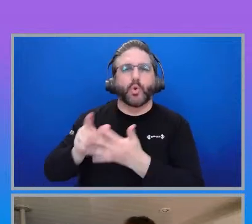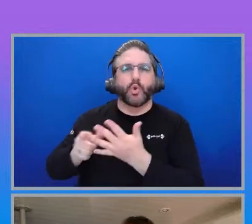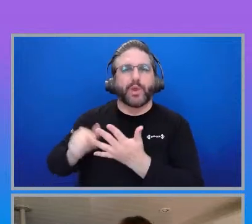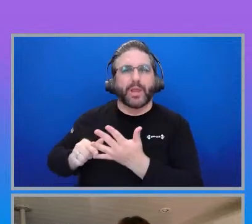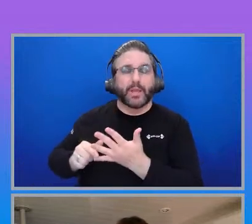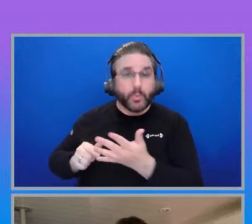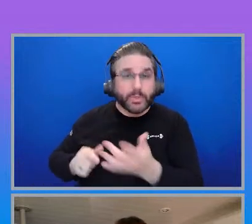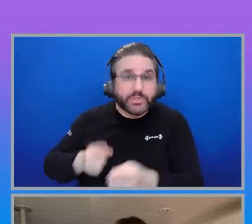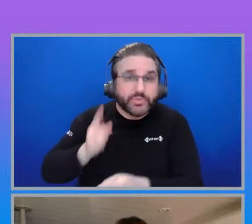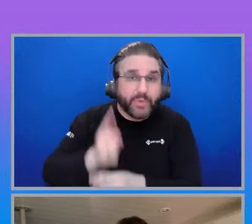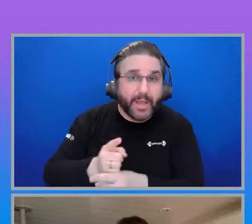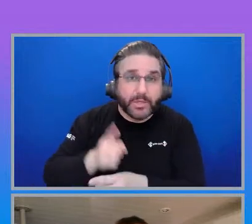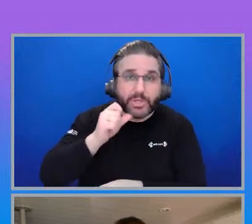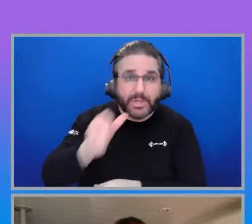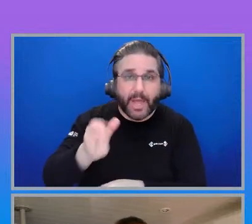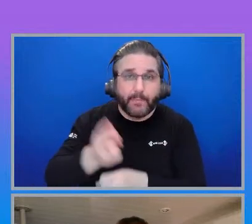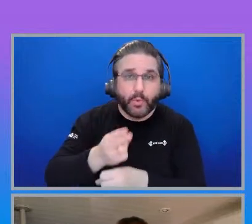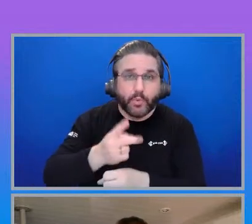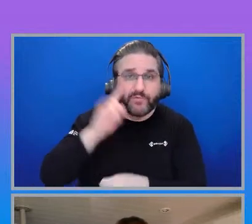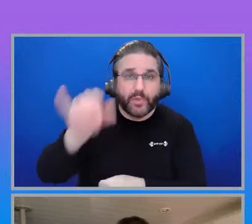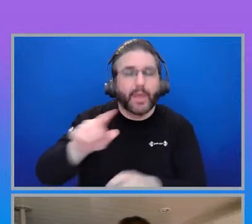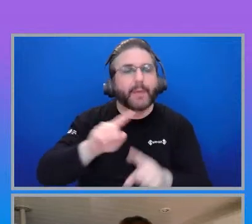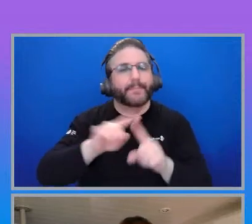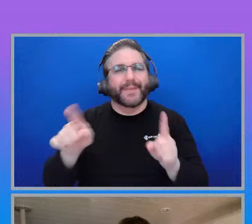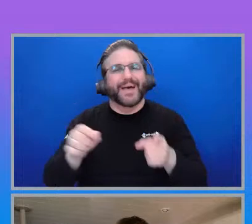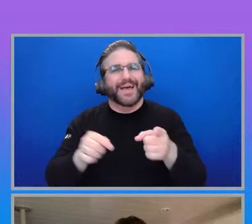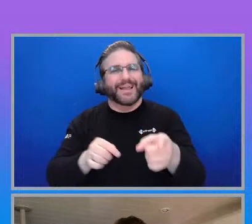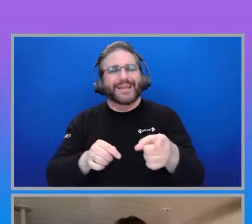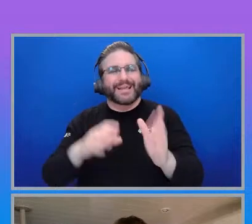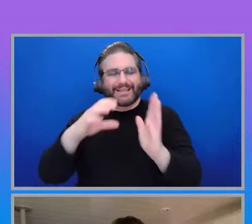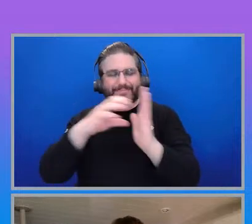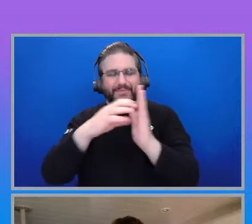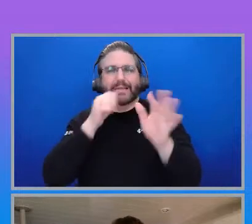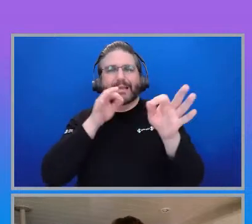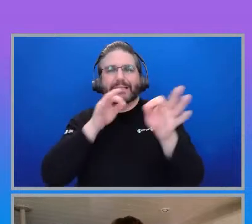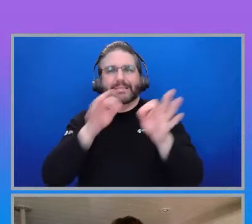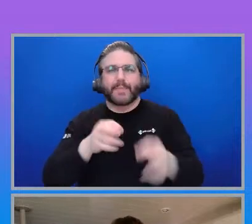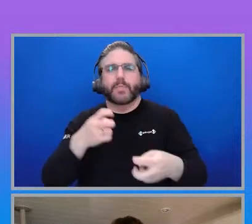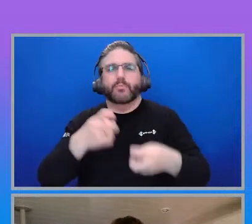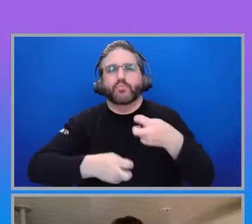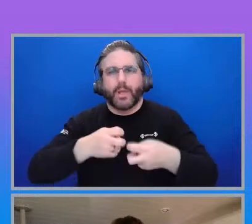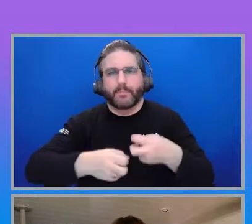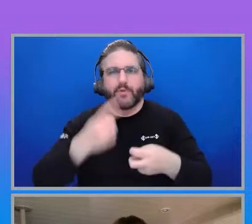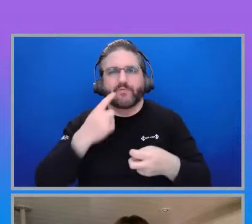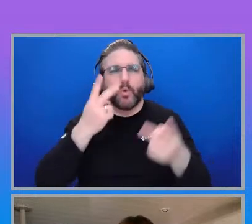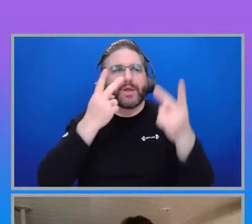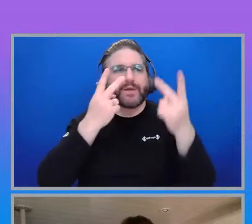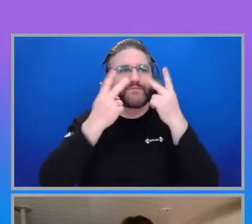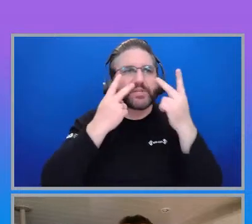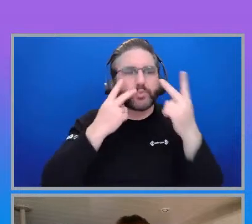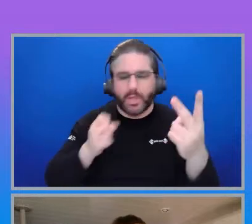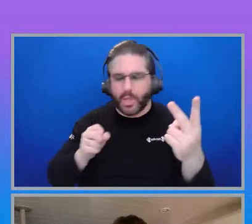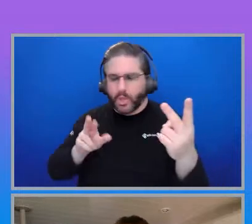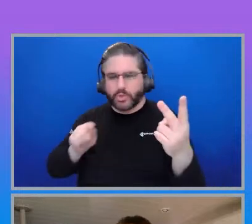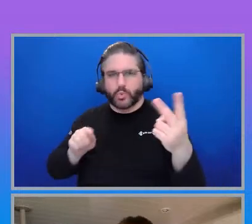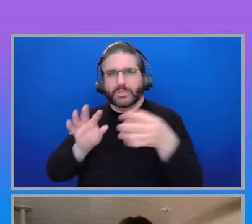exactly right, but it doesn't really describe the problems of this visual and source order